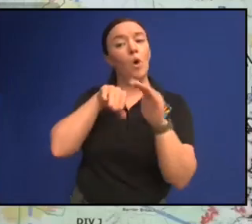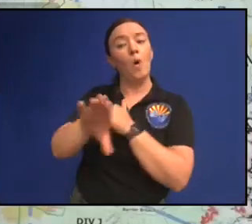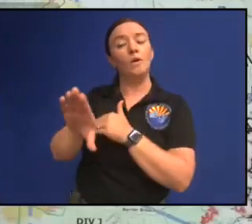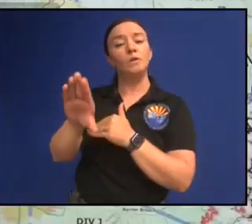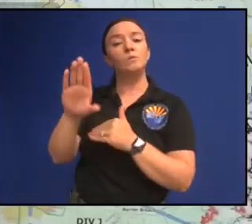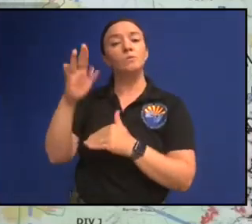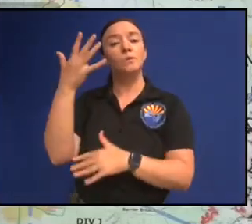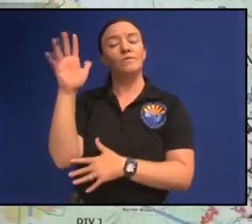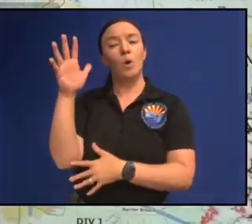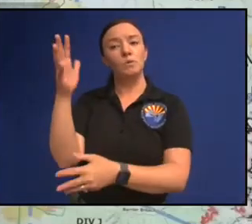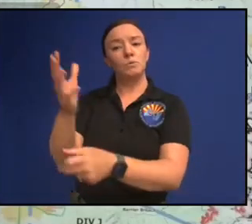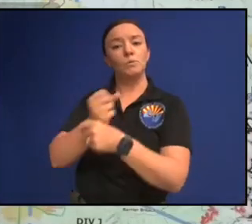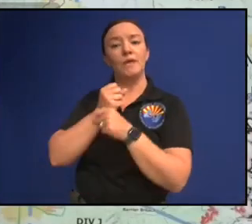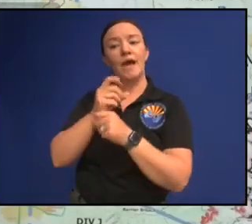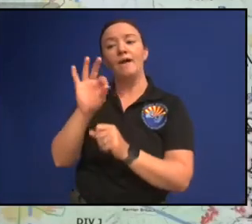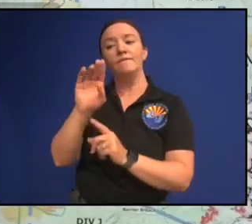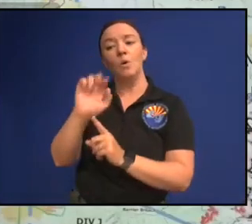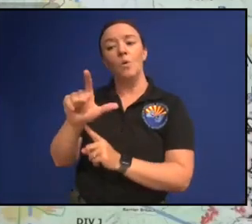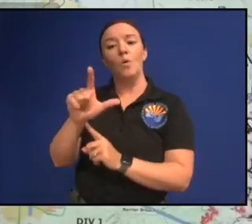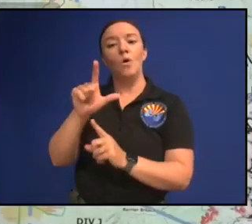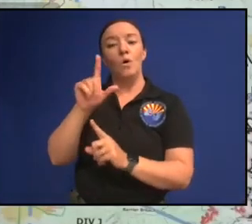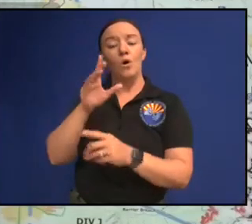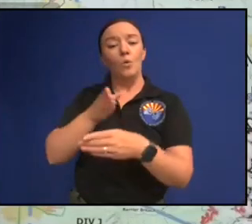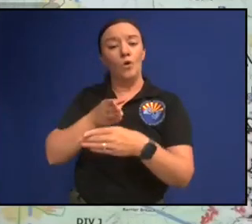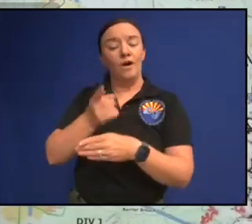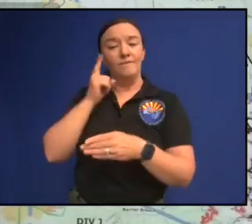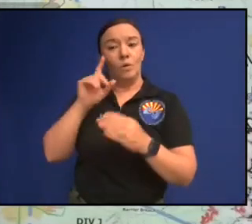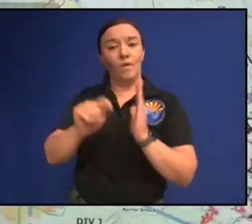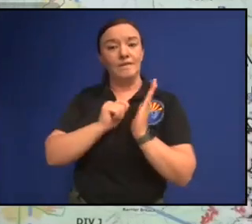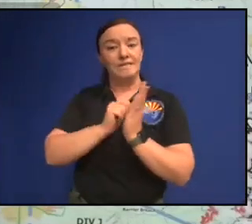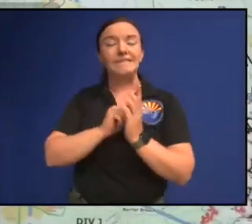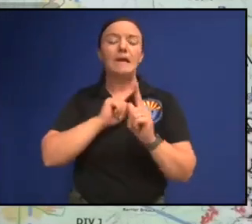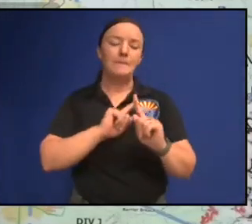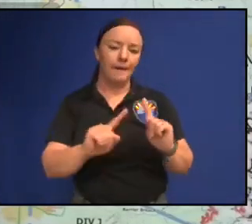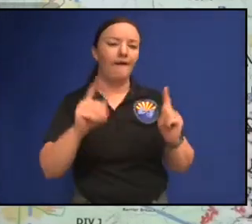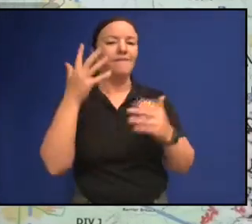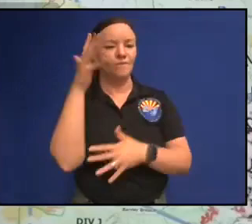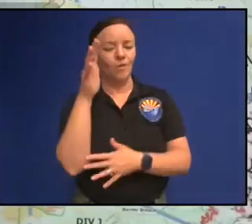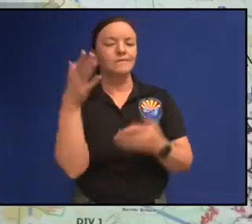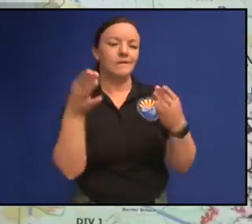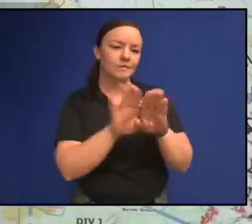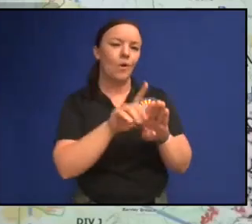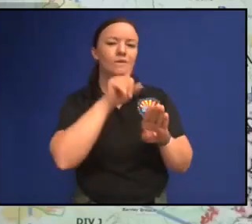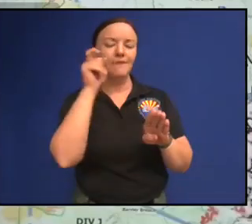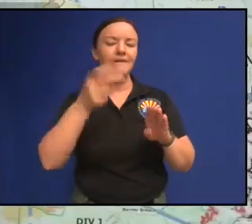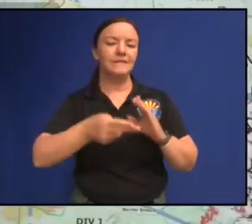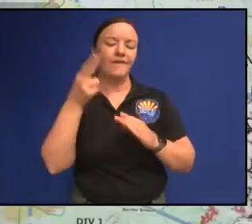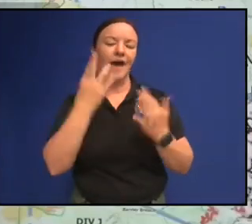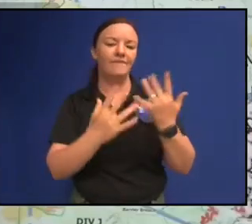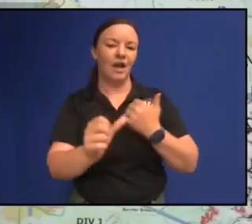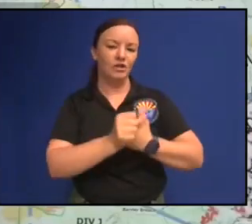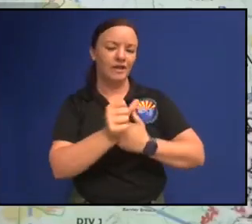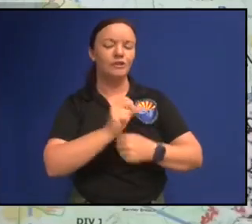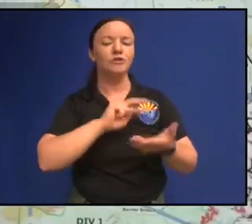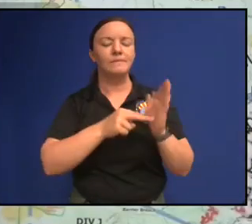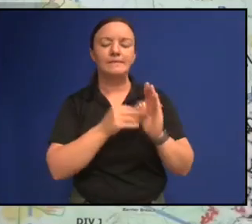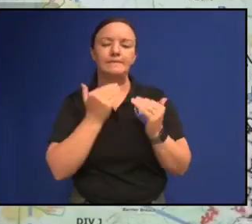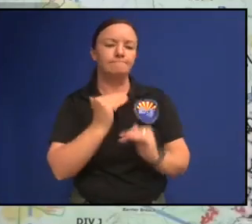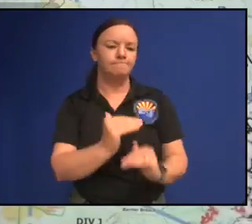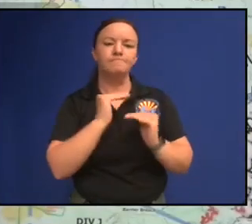THE FOREST IS CLOSED BECAUSE OF HIGH FIRE DANGER. THAT HAS LIMITED THE ACCESS OF THE LOCAL COMMUNITY TO FUEL WOOD.